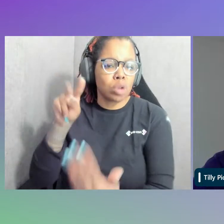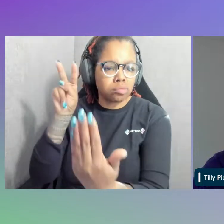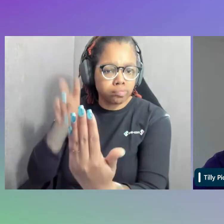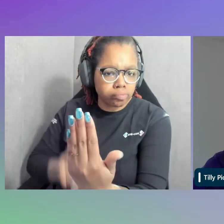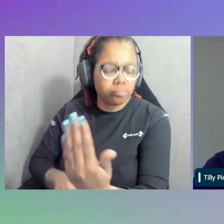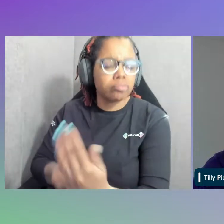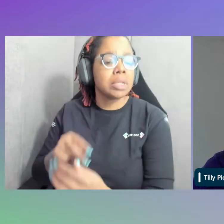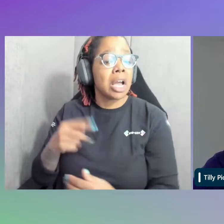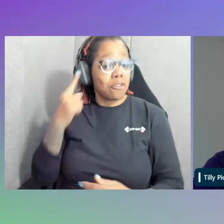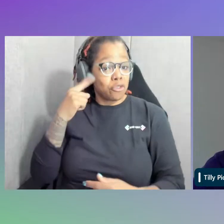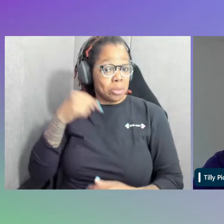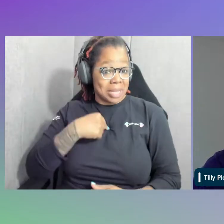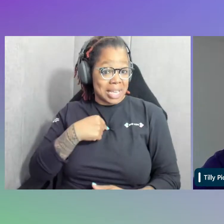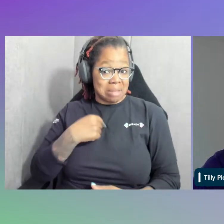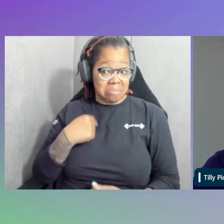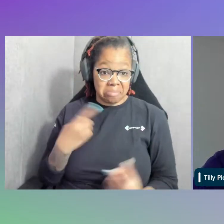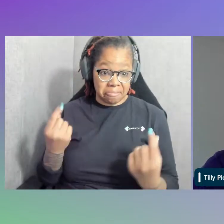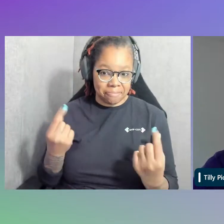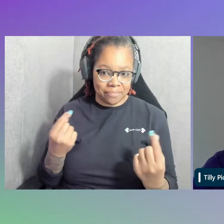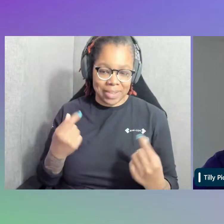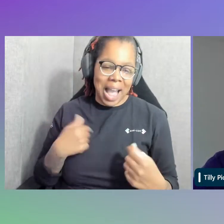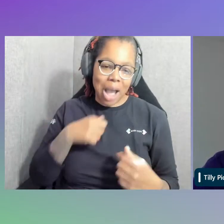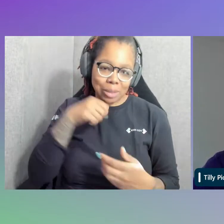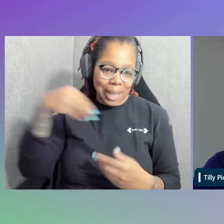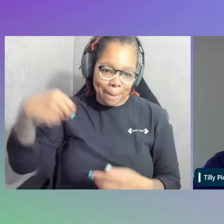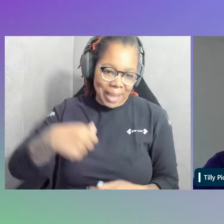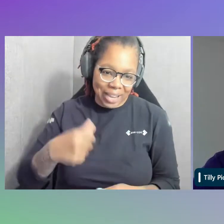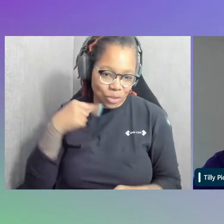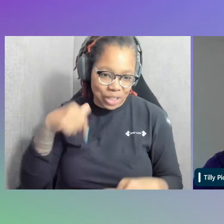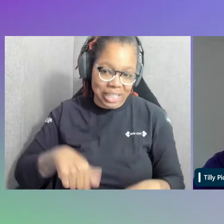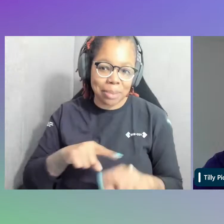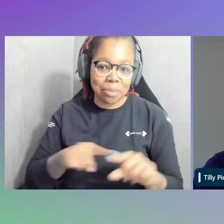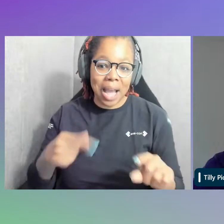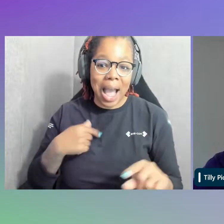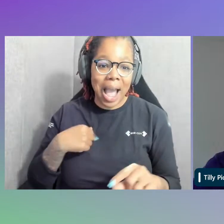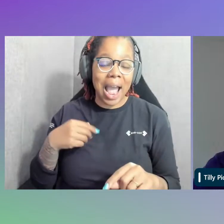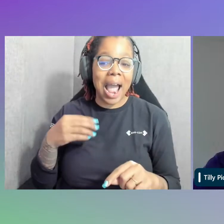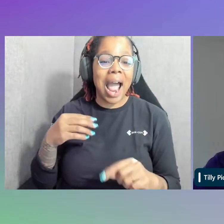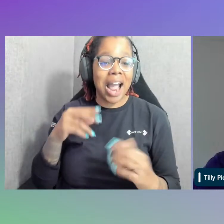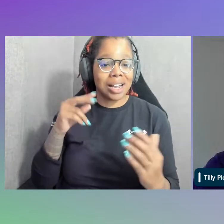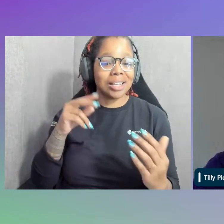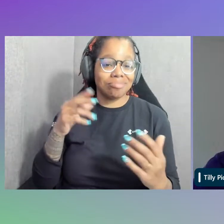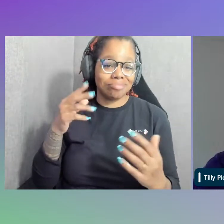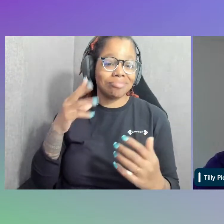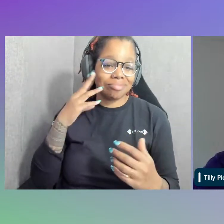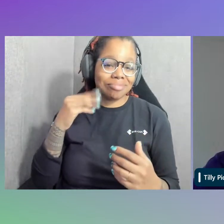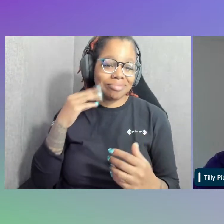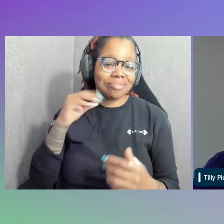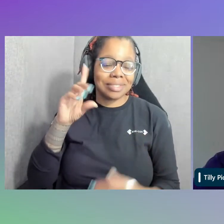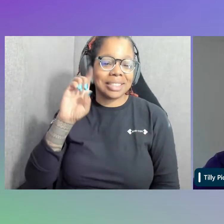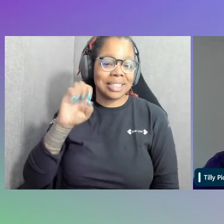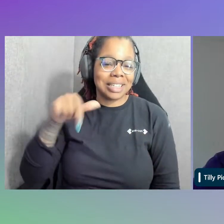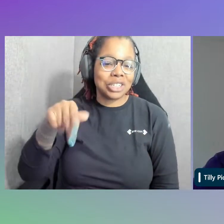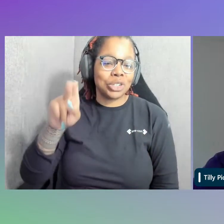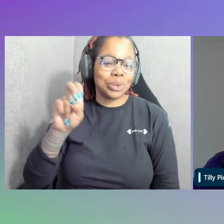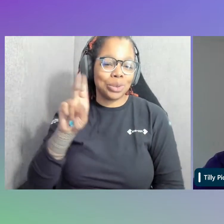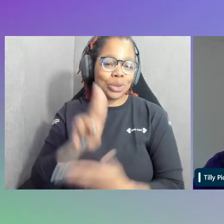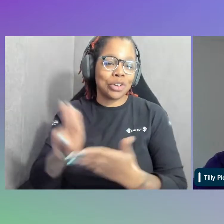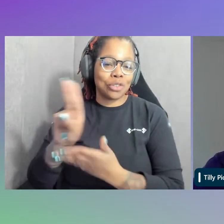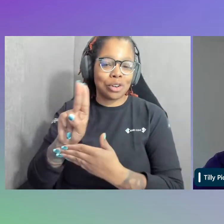thing that I did, I was not paid to say this, but I went through a lot of the D-q University